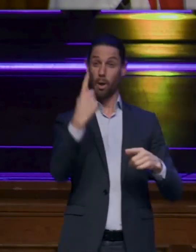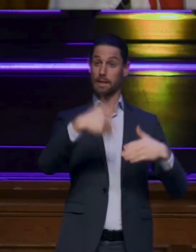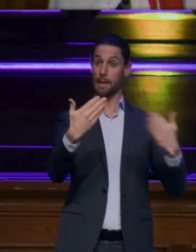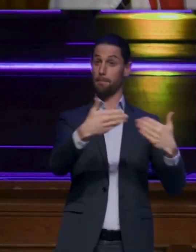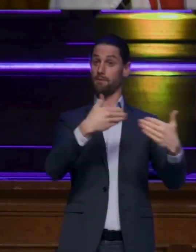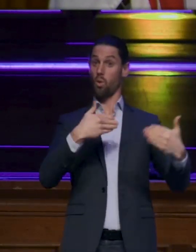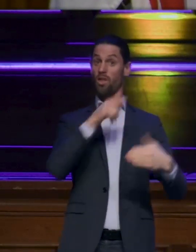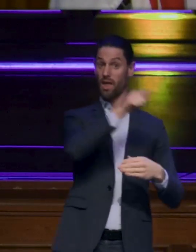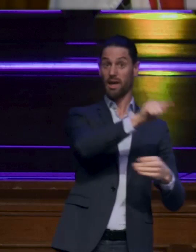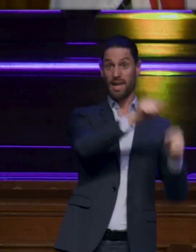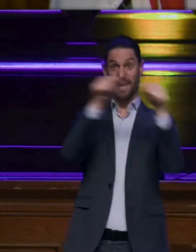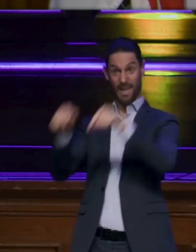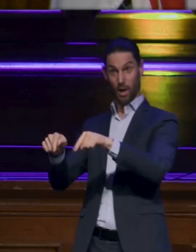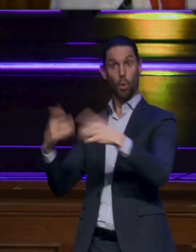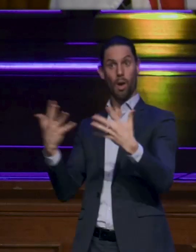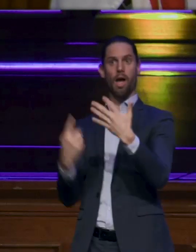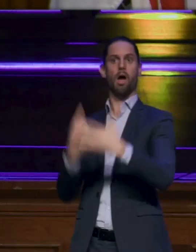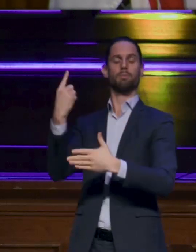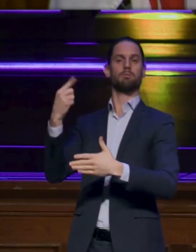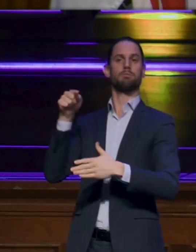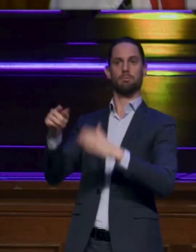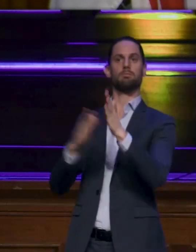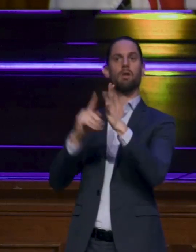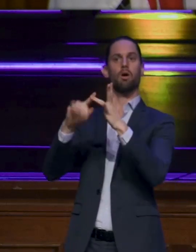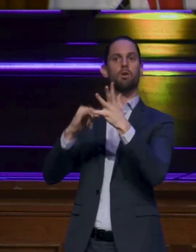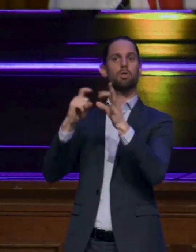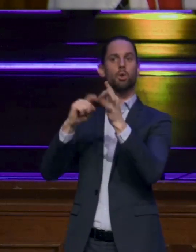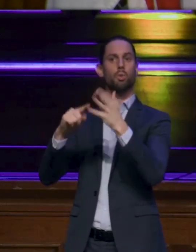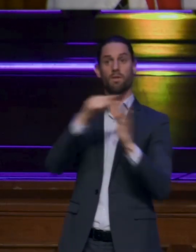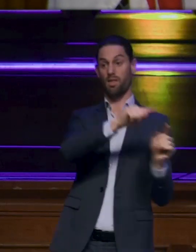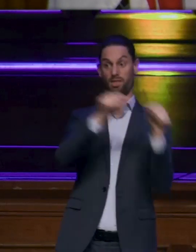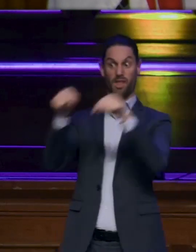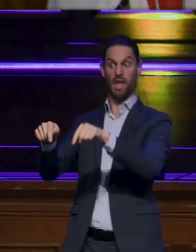in the mosques that had been attacked who would no doubt utterly traumatized